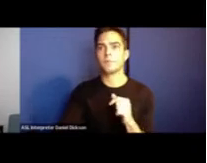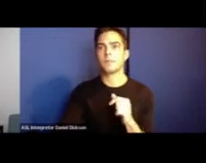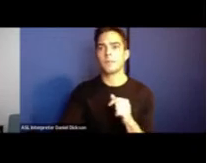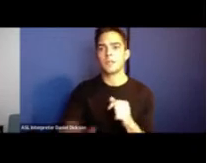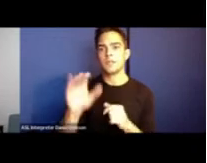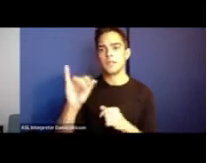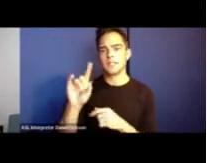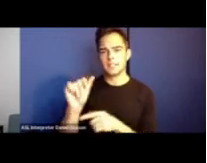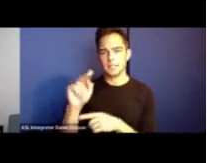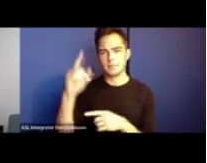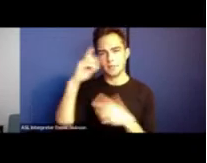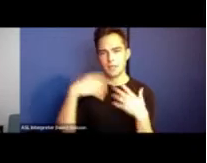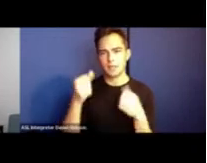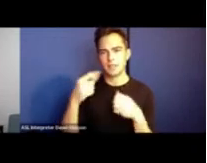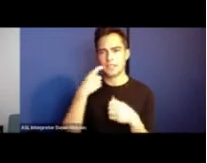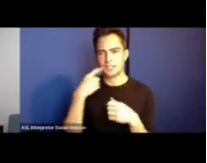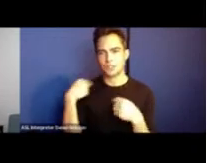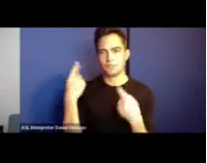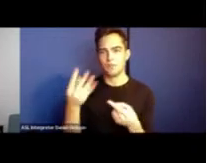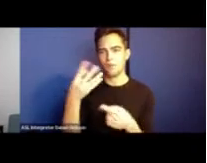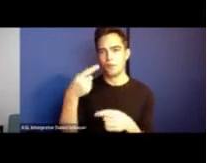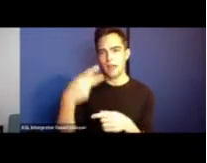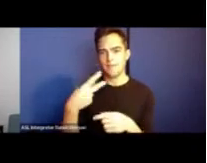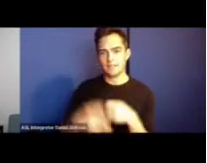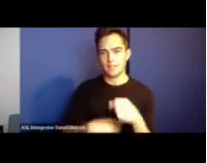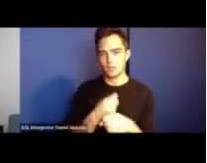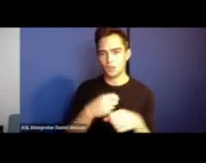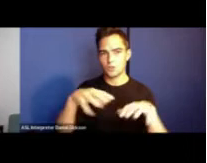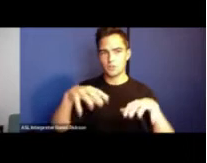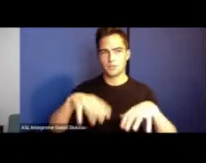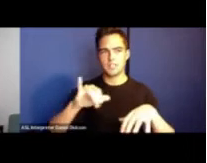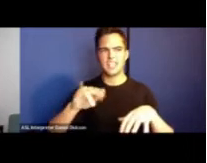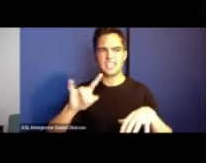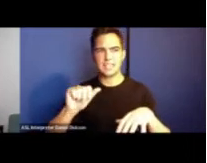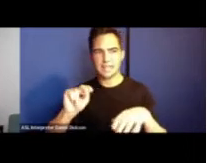for four and a half years. In this current role I was just recently promoted. So that's